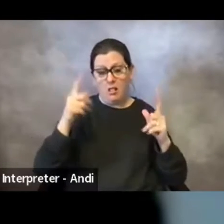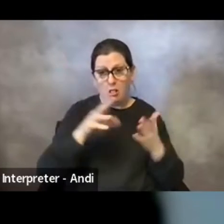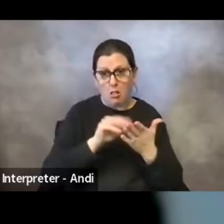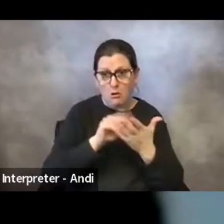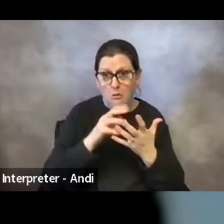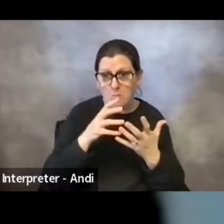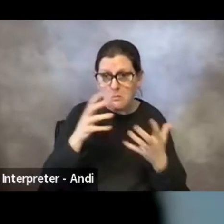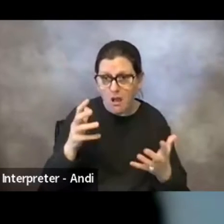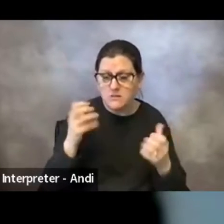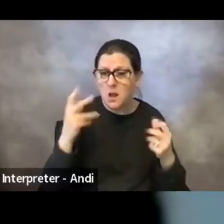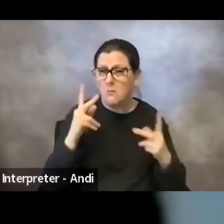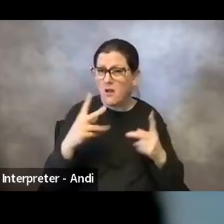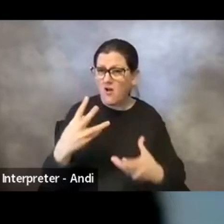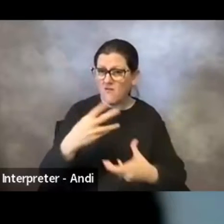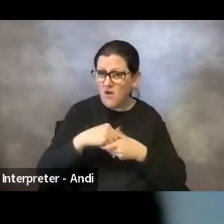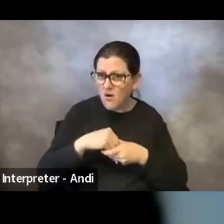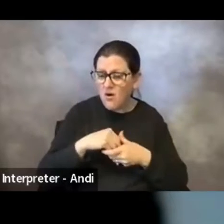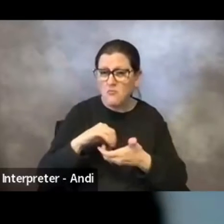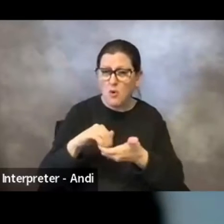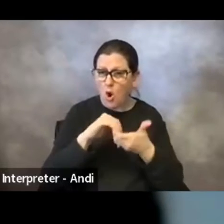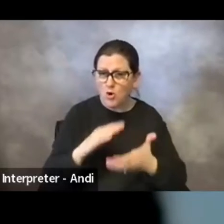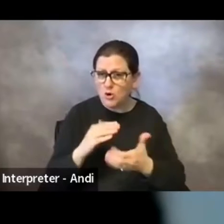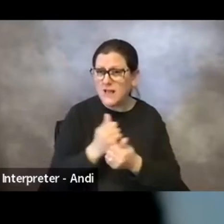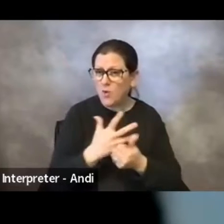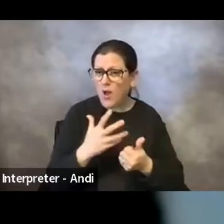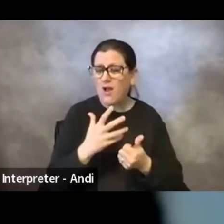partners involved on the criminal justice side, and I'm